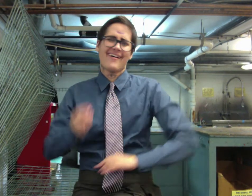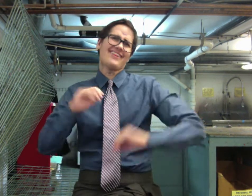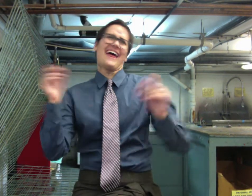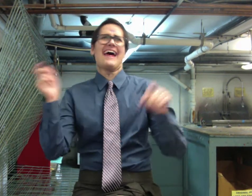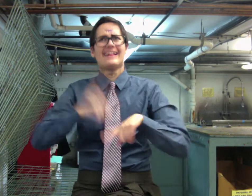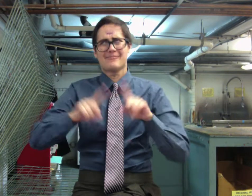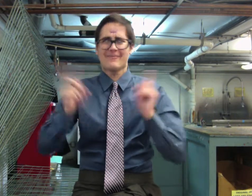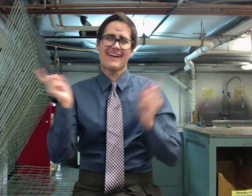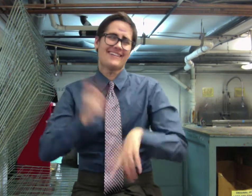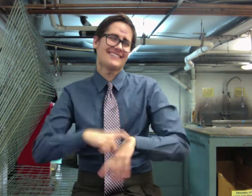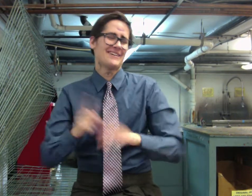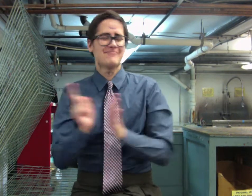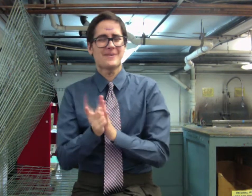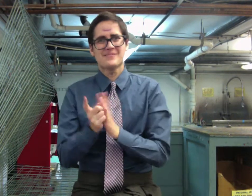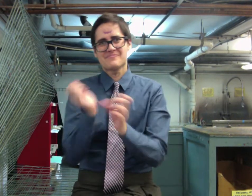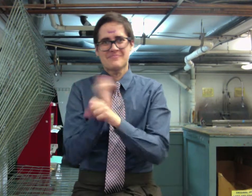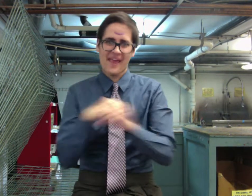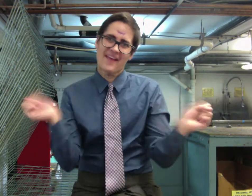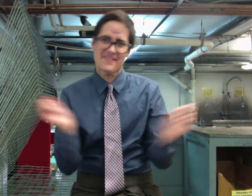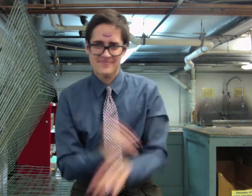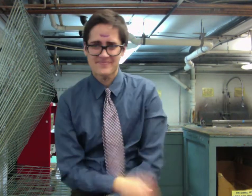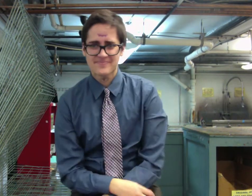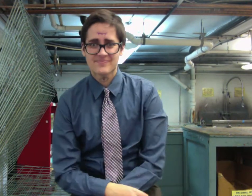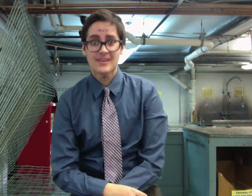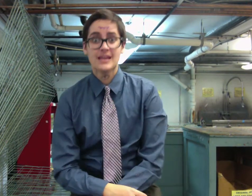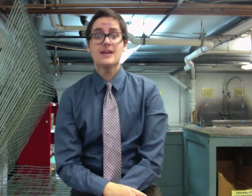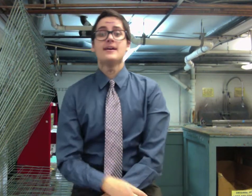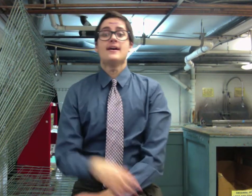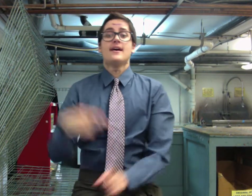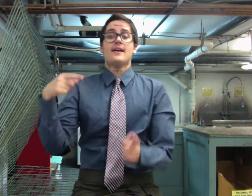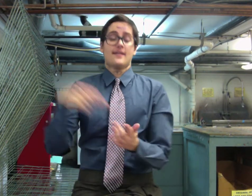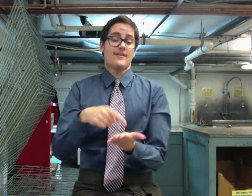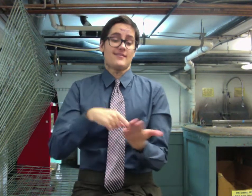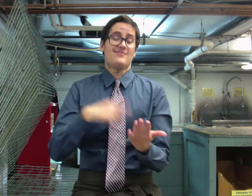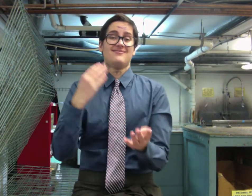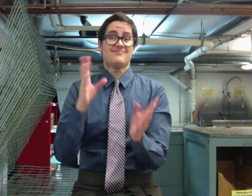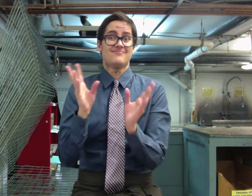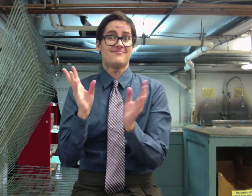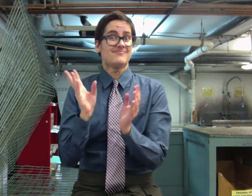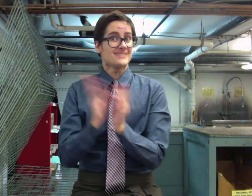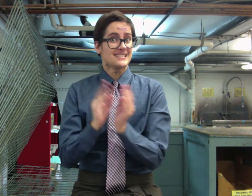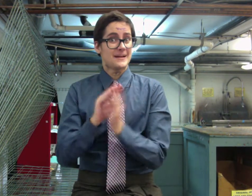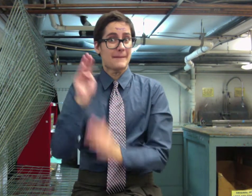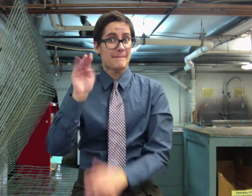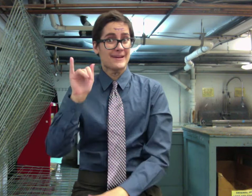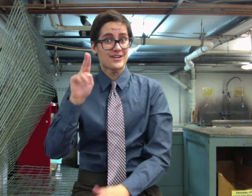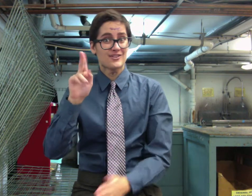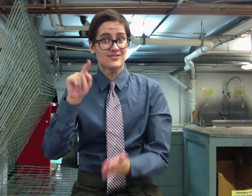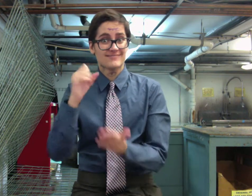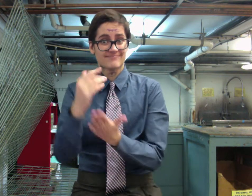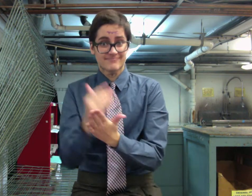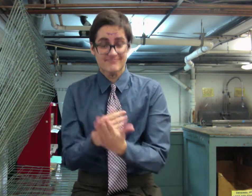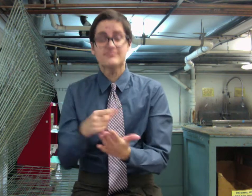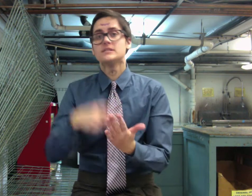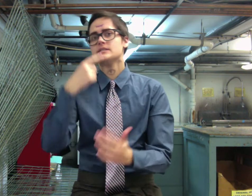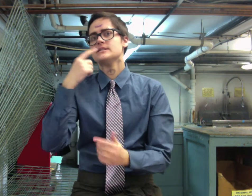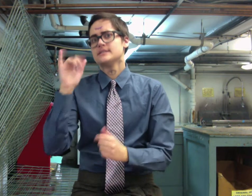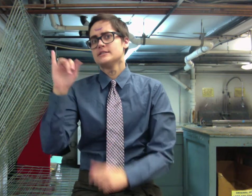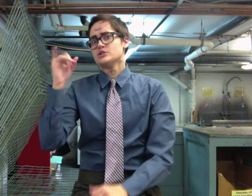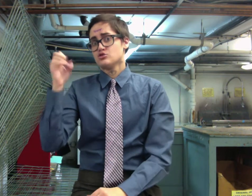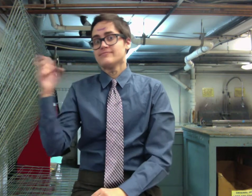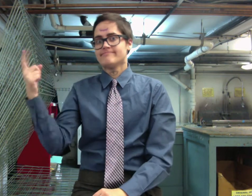"nothing but a ticking time-bomb". According to the meeting minutes, Josie